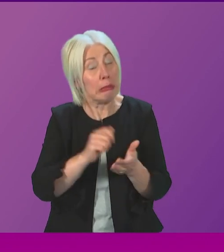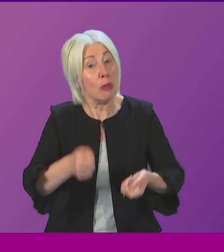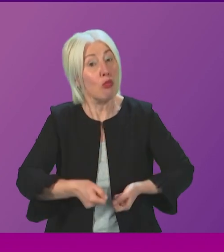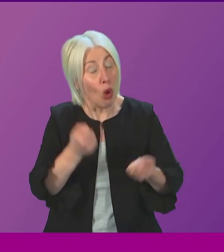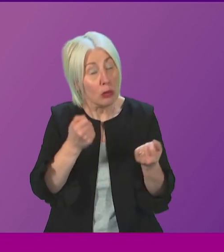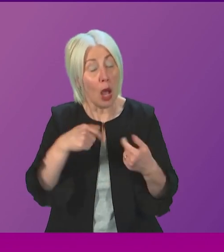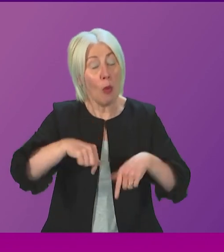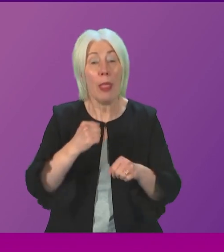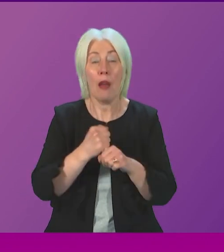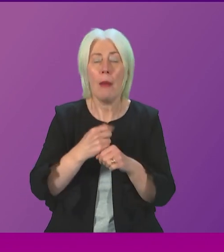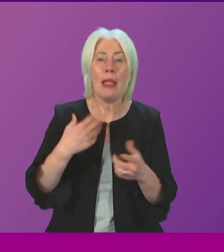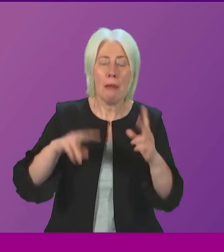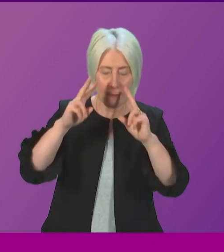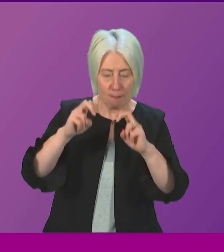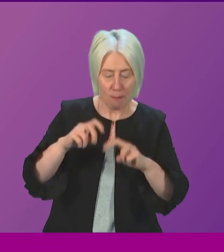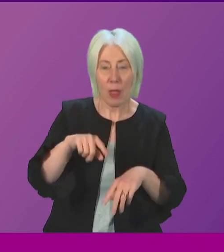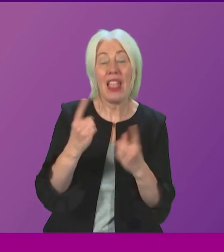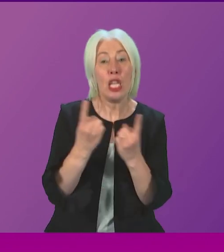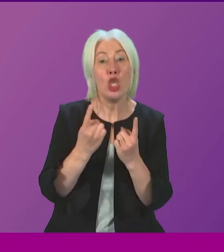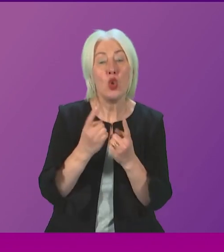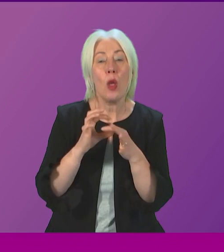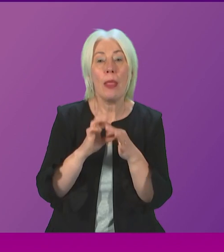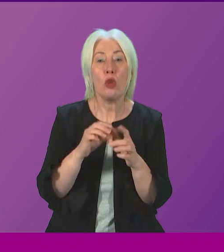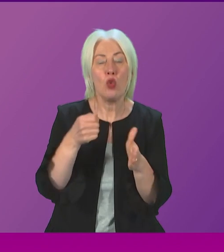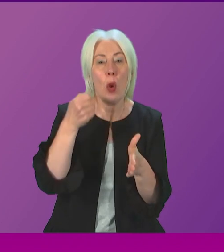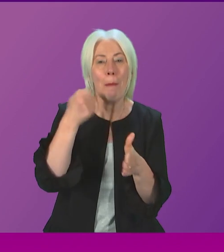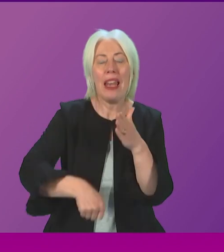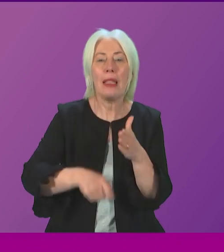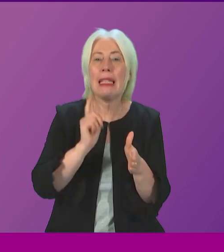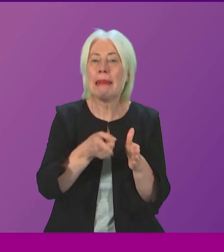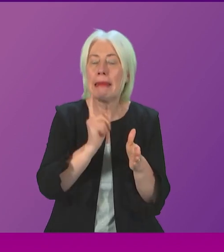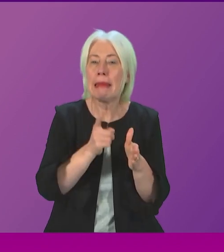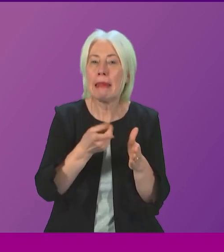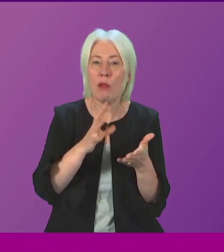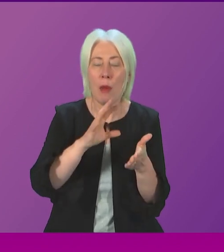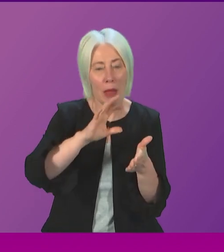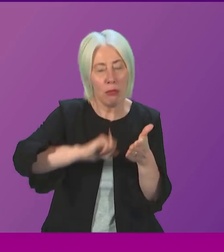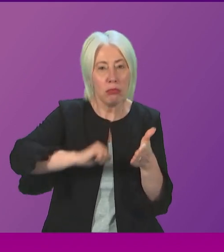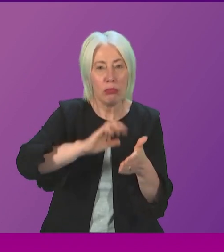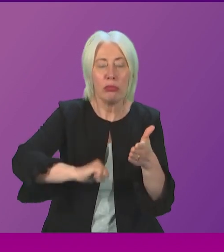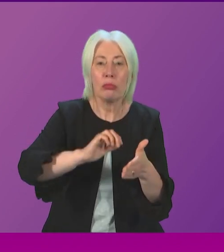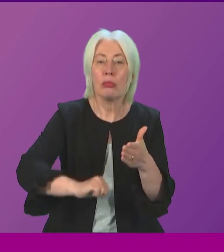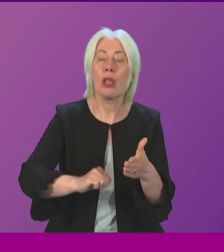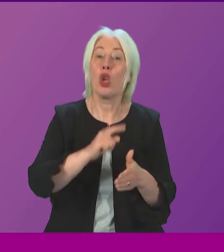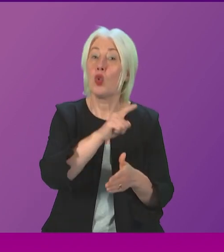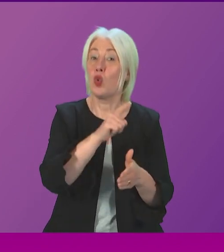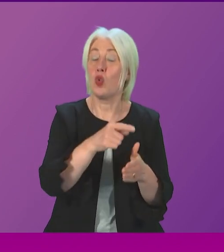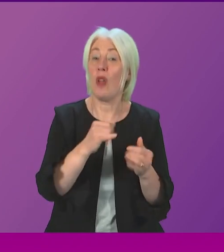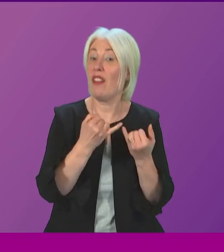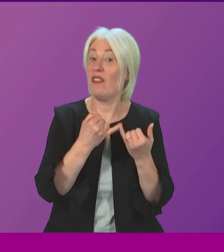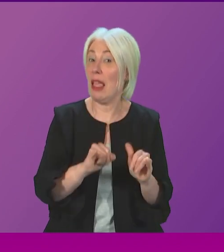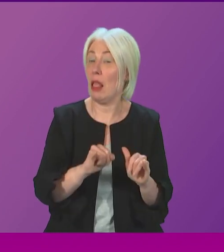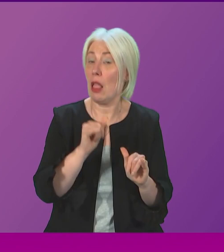I have looked into the penalty deductions that are made in relation to failures on the